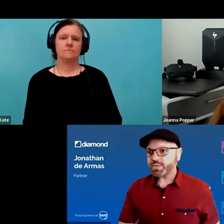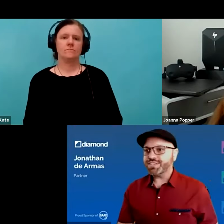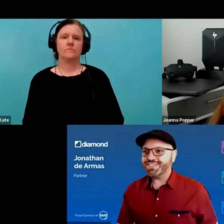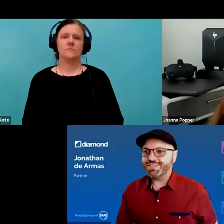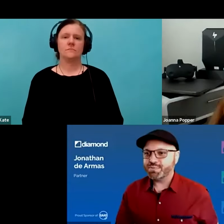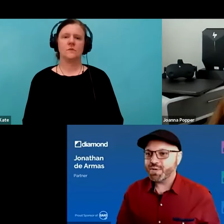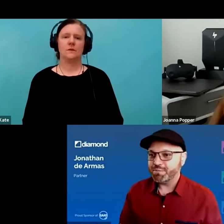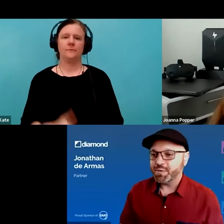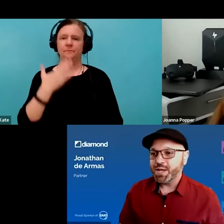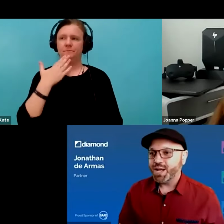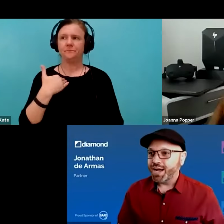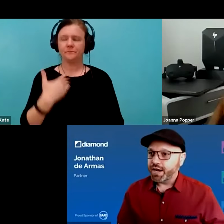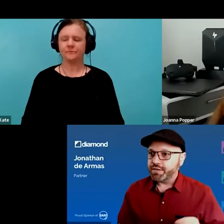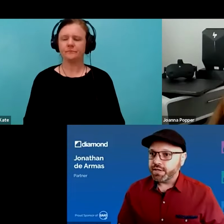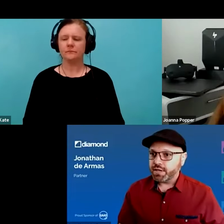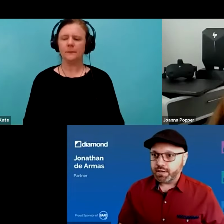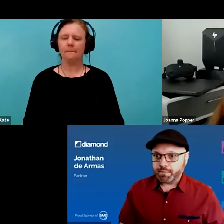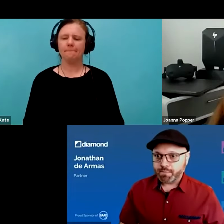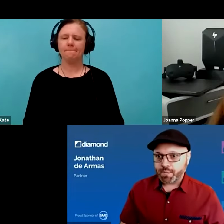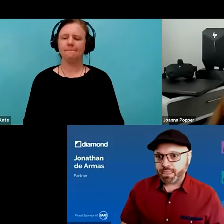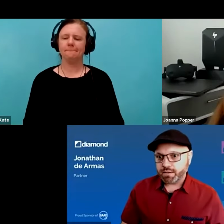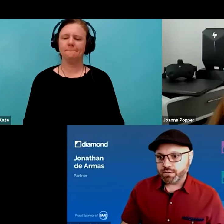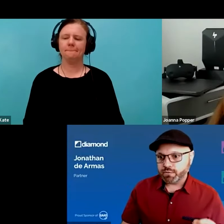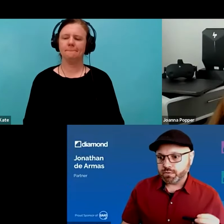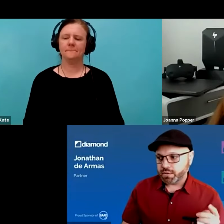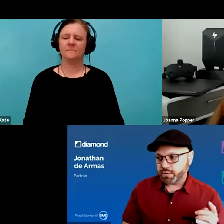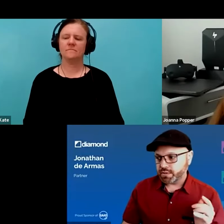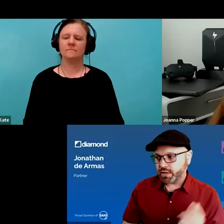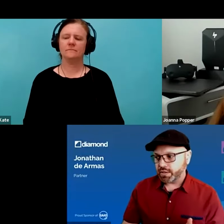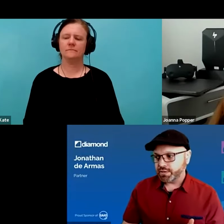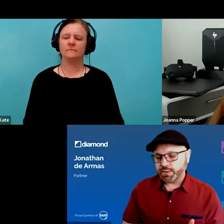Jonathan de Armas: Excuse me, I'm, I think, you know, it's an excellent.